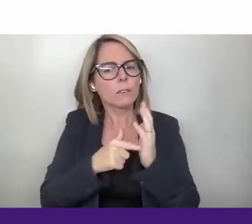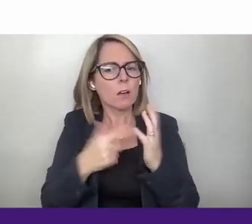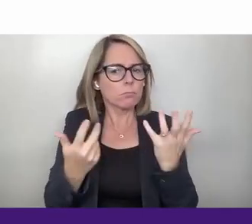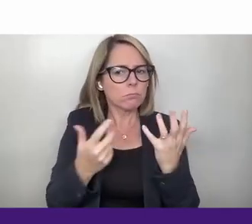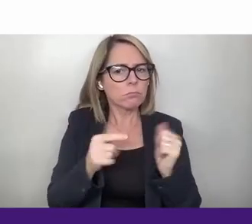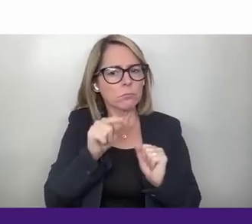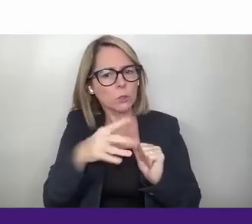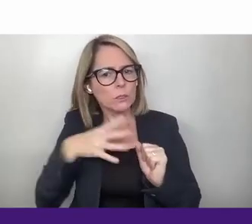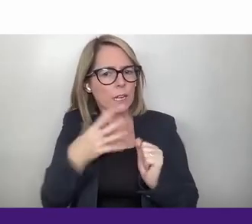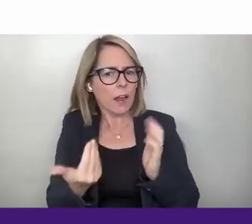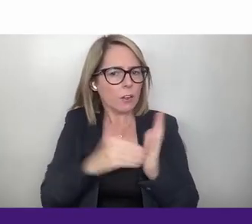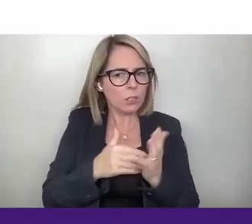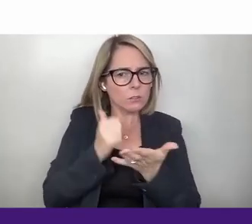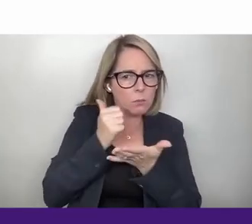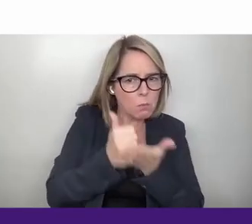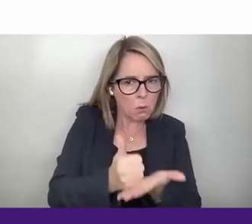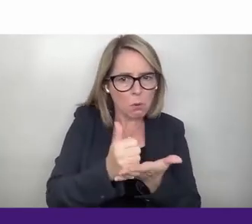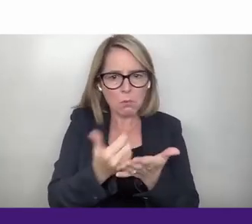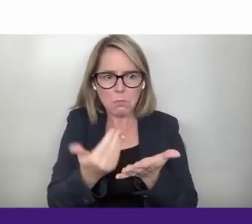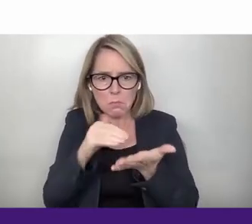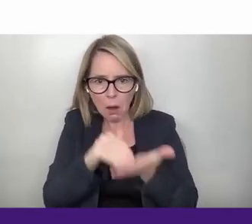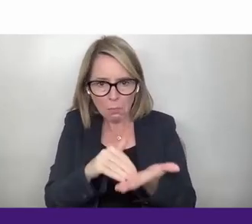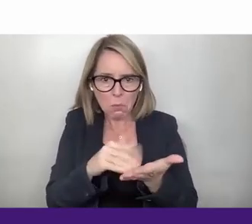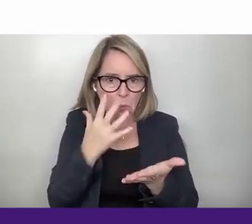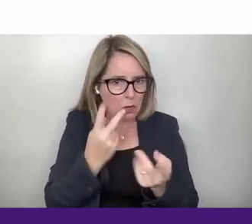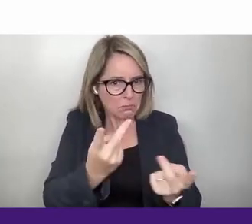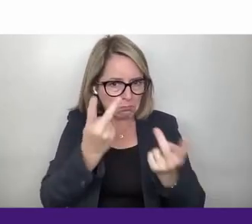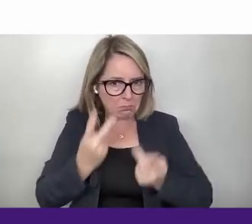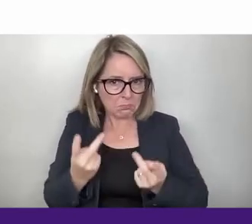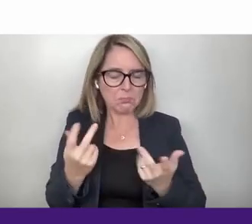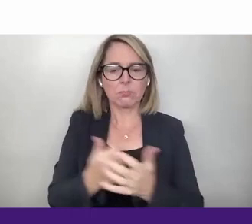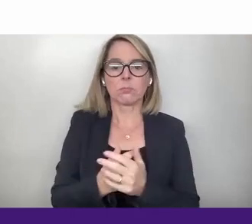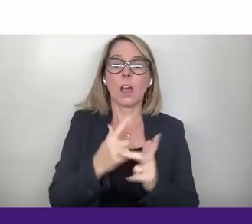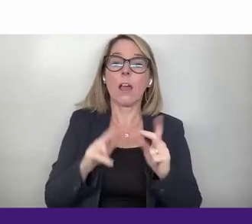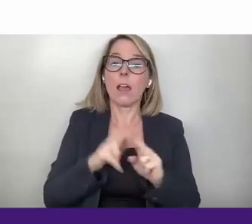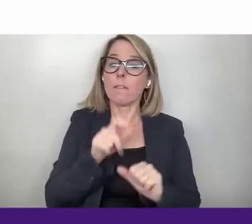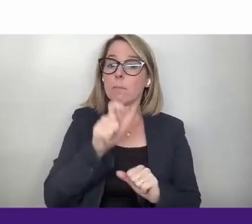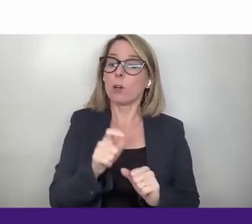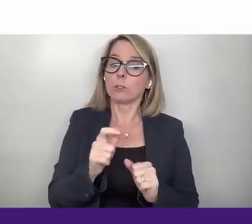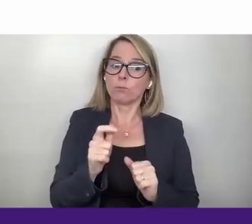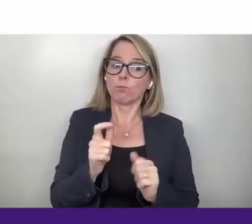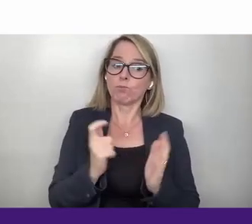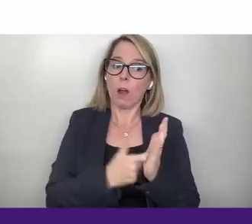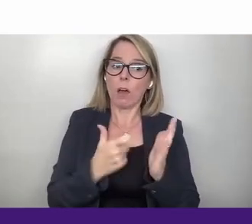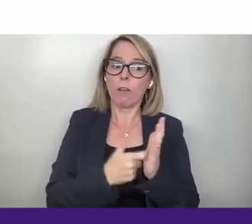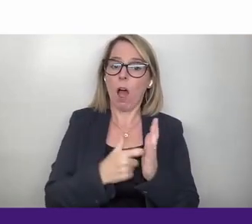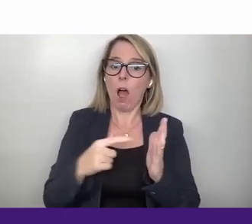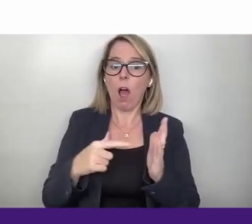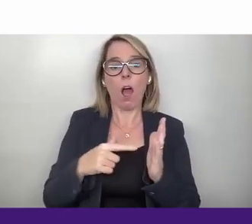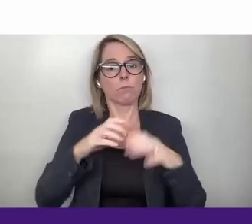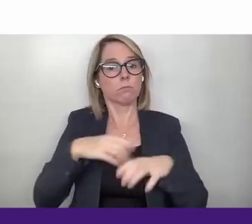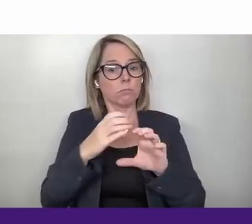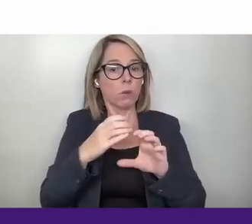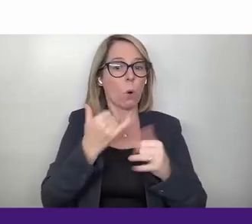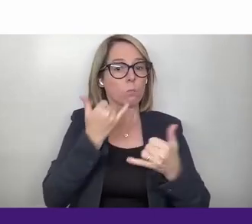come to our clinic. If the person prefers to have a telehealth appointment, we can do that, but we